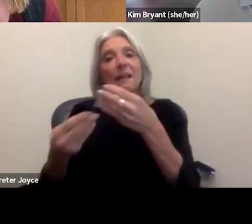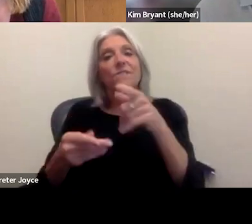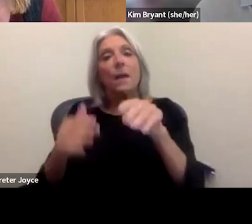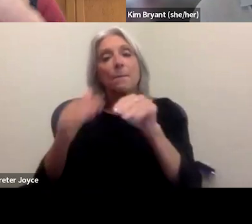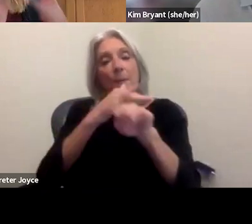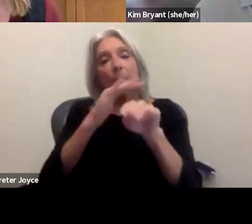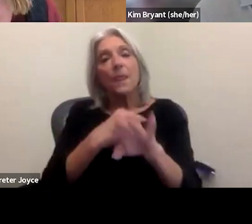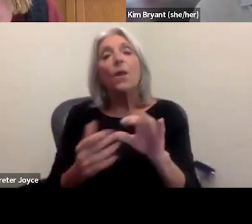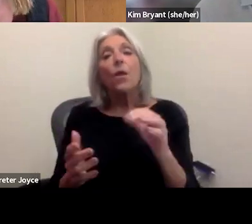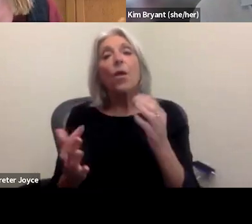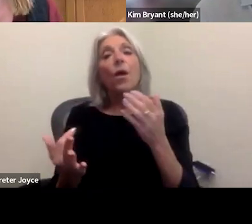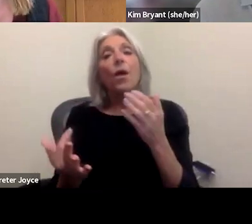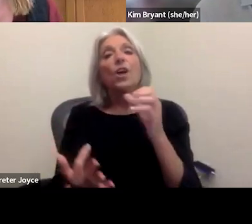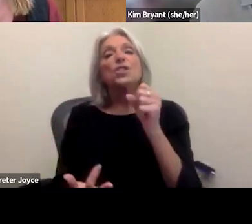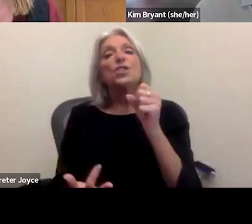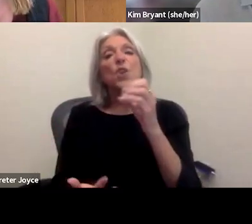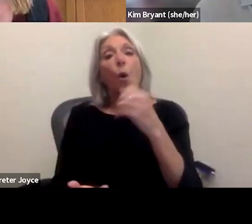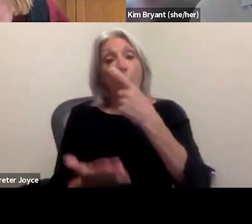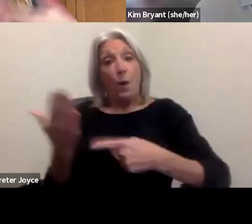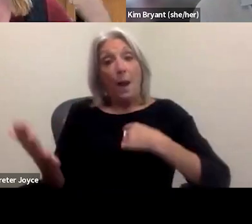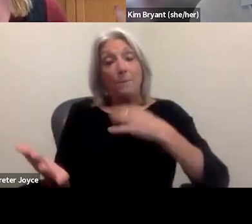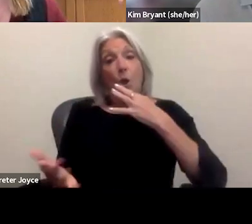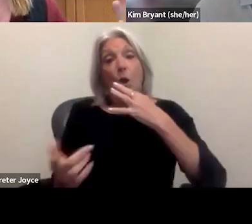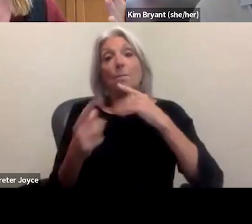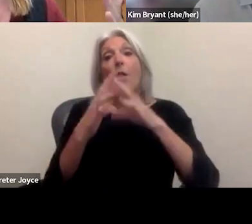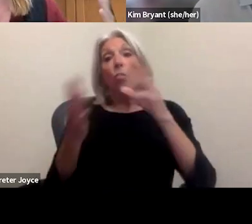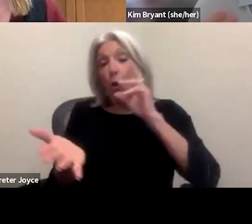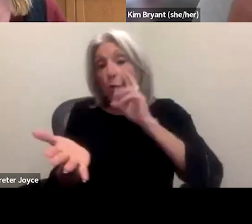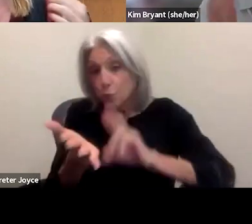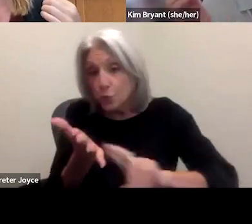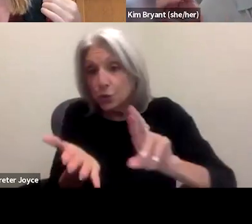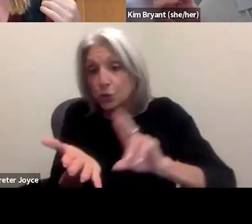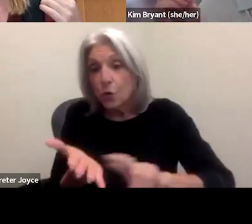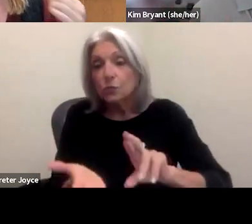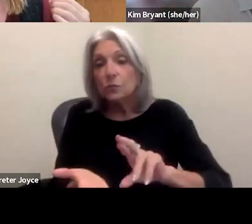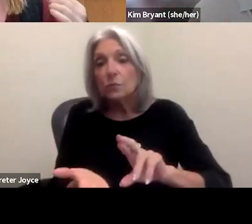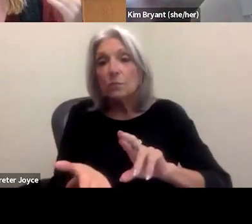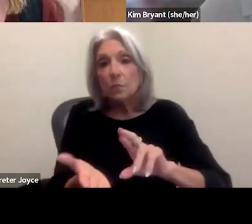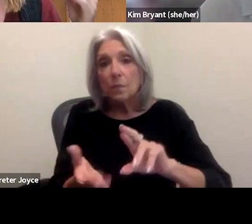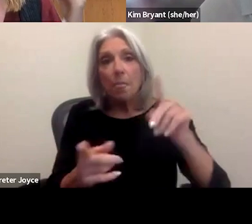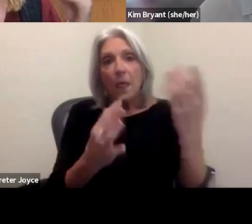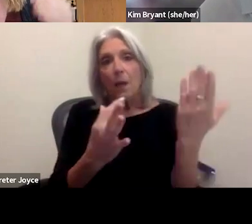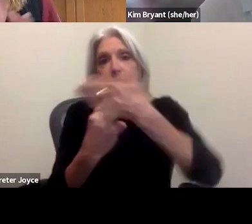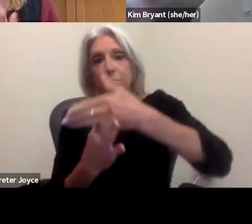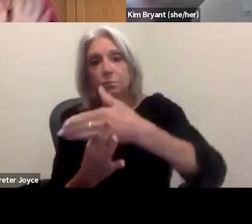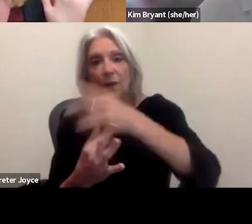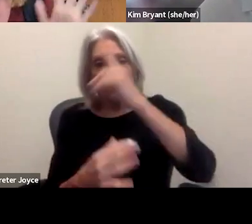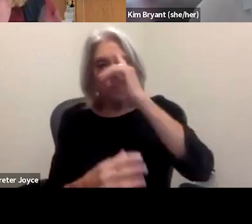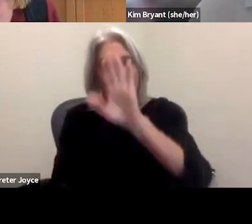So that's what I'm going to be talking about. And when I'm talking about-- Ashley? Yeah? I'm going to chime in for just a hot second.